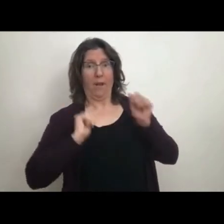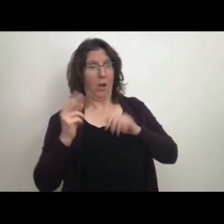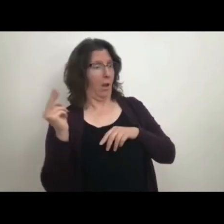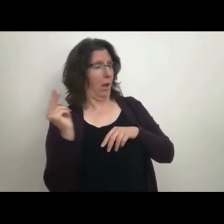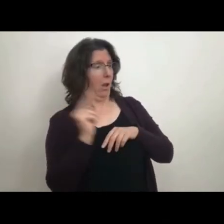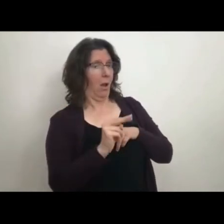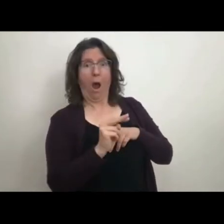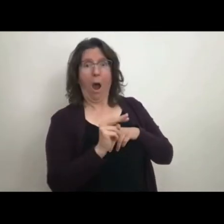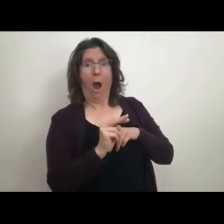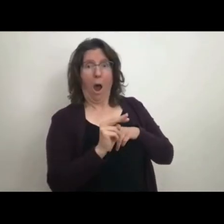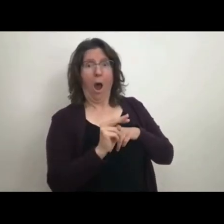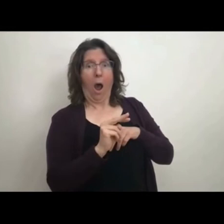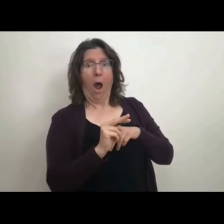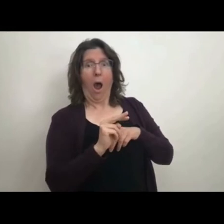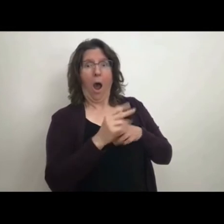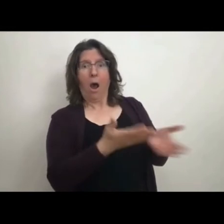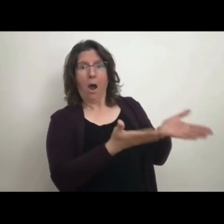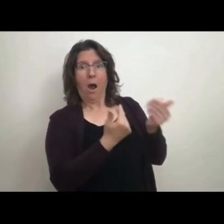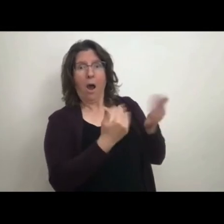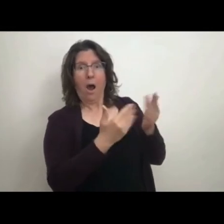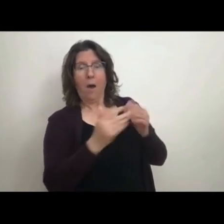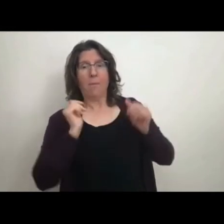The premier theatre in Regina, The Globe Theatre,